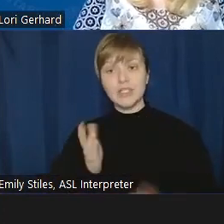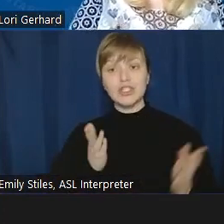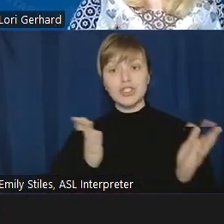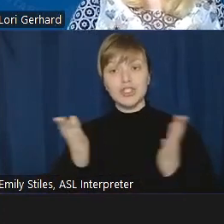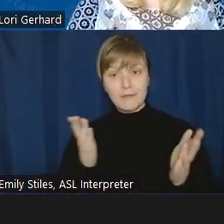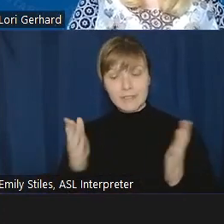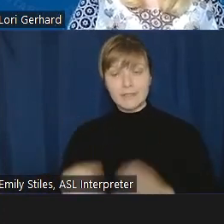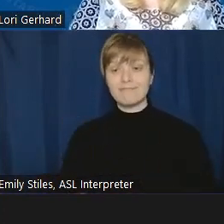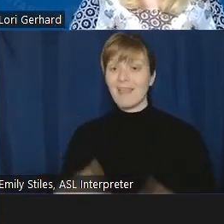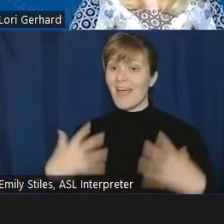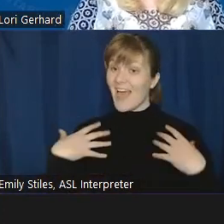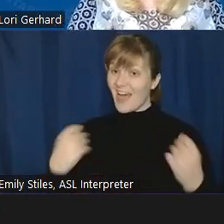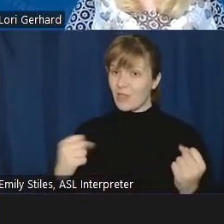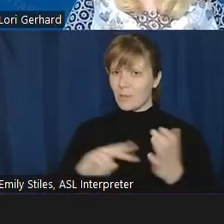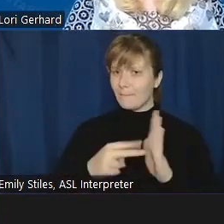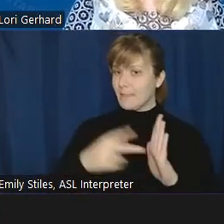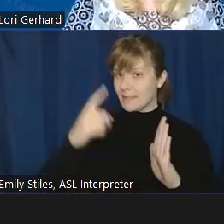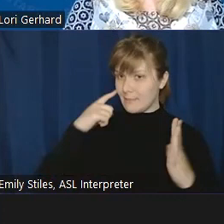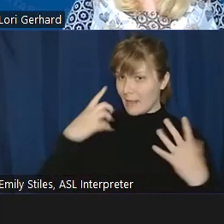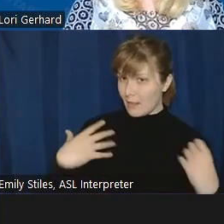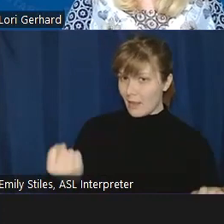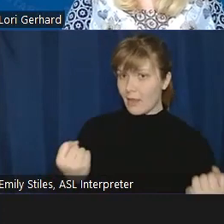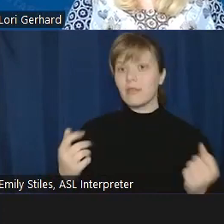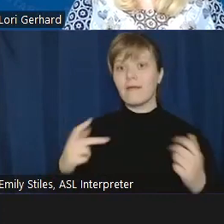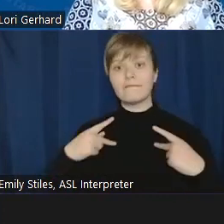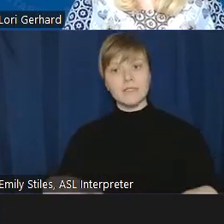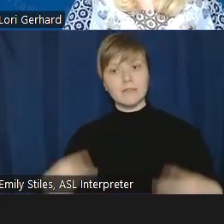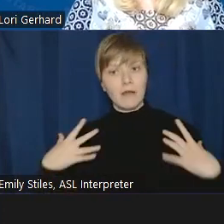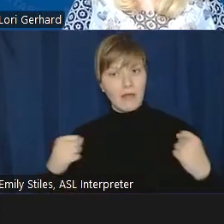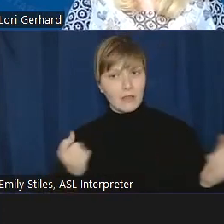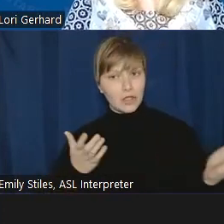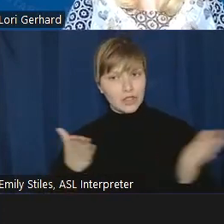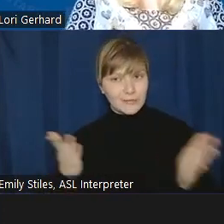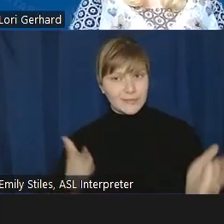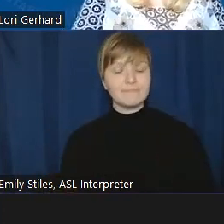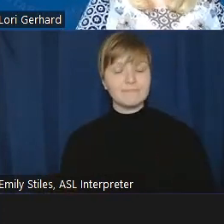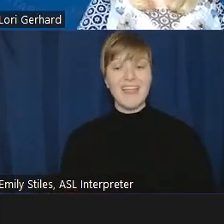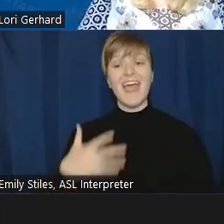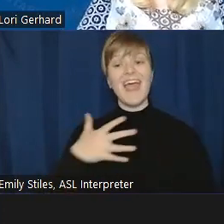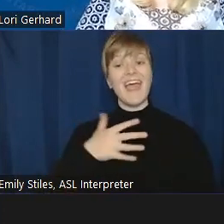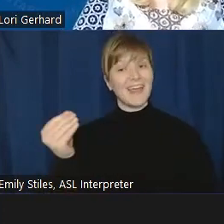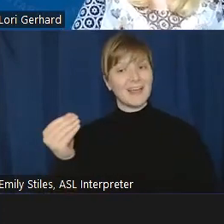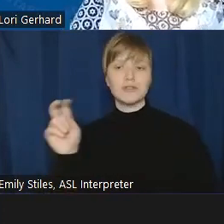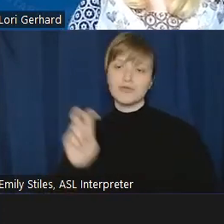behavioral, and mental health services, and transportation—one of our partners here today.